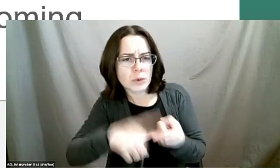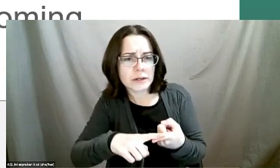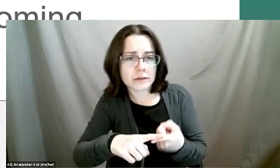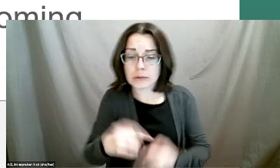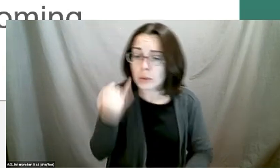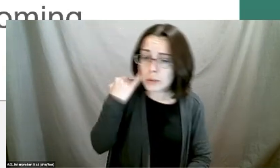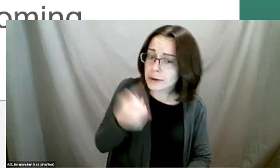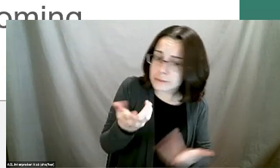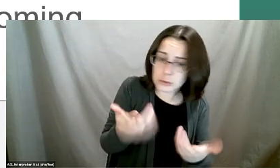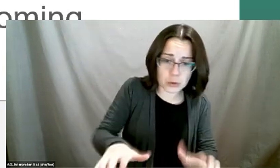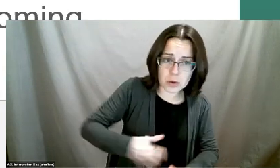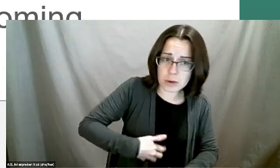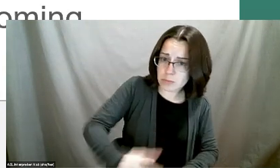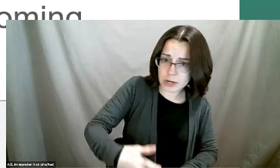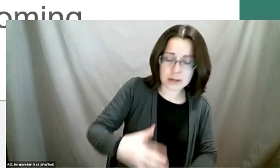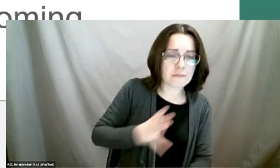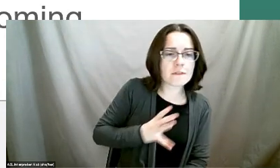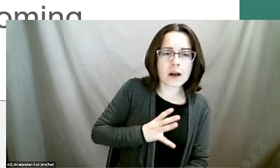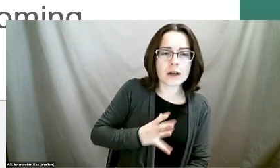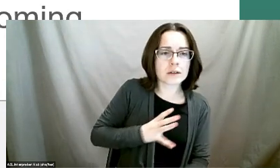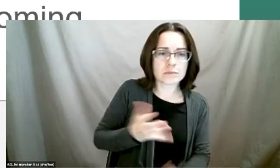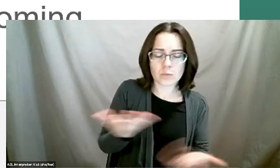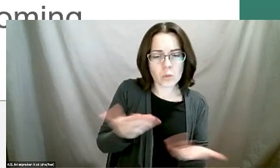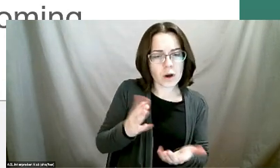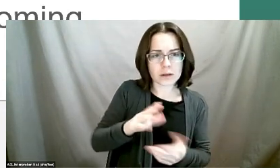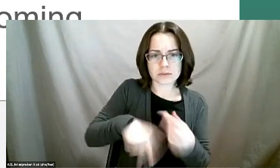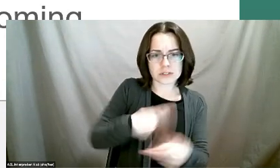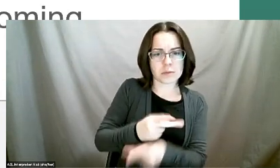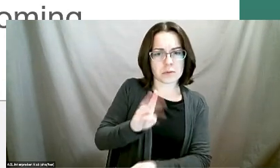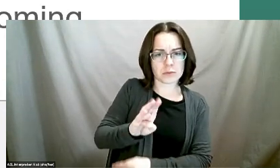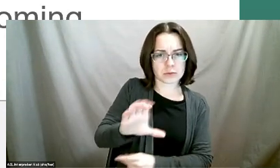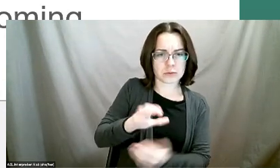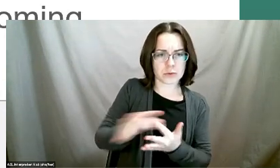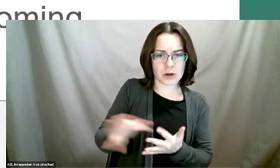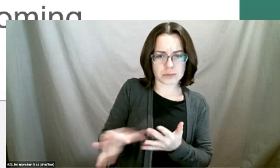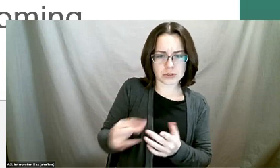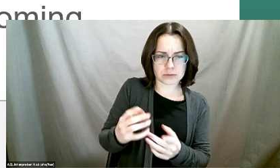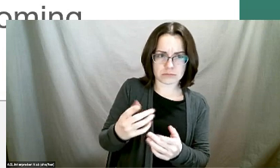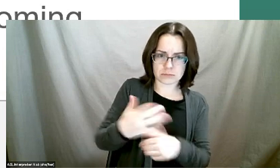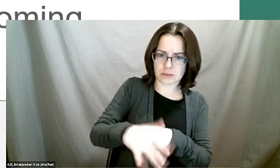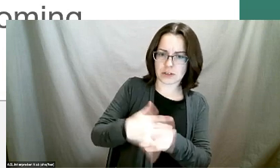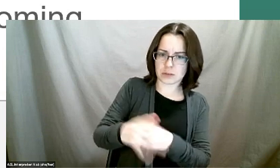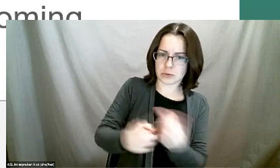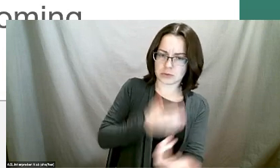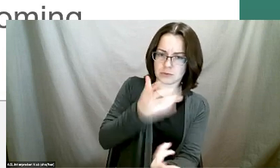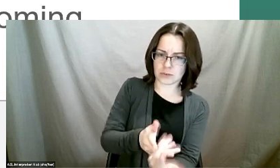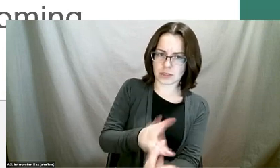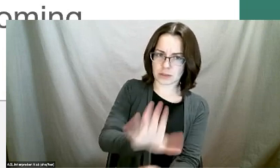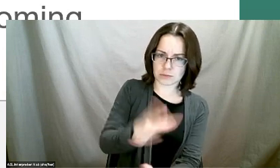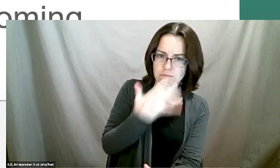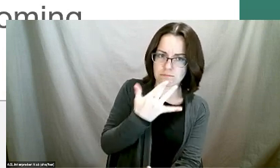then what would be a good contraceptive option for them. Or if they do want to become pregnant in the future.